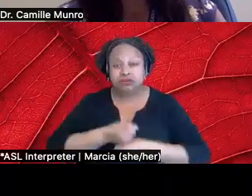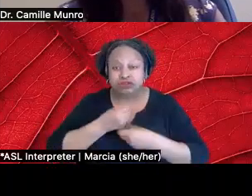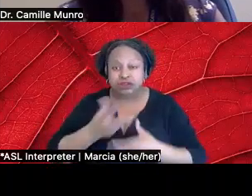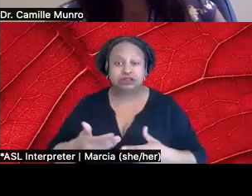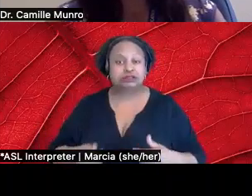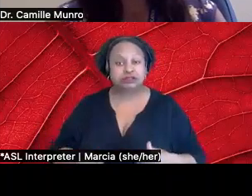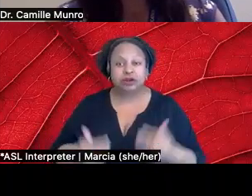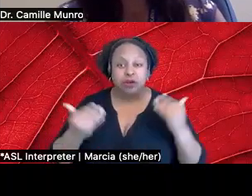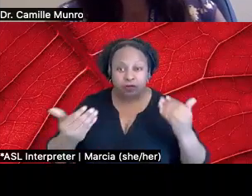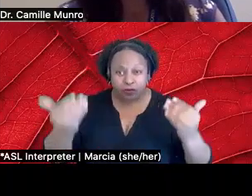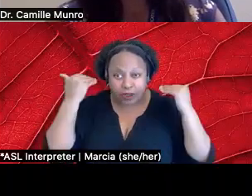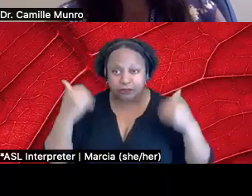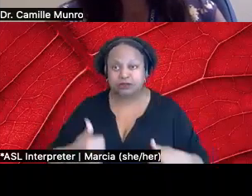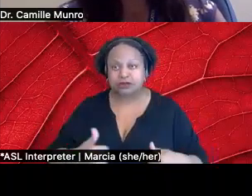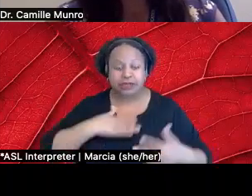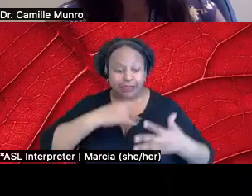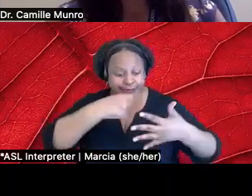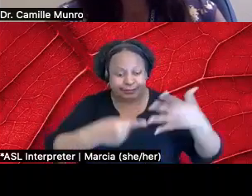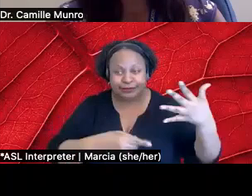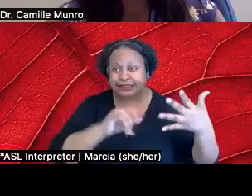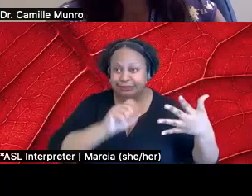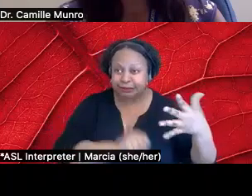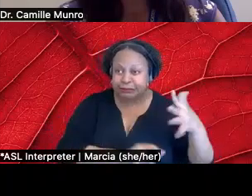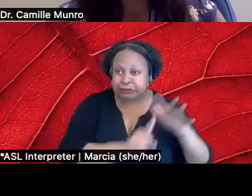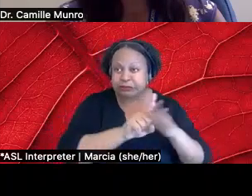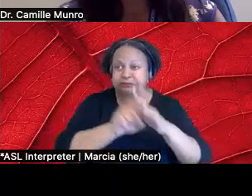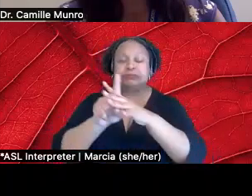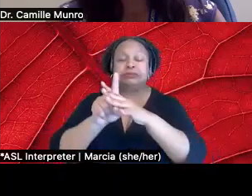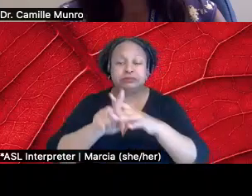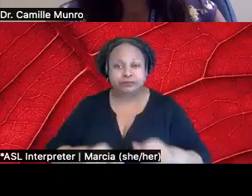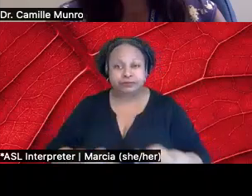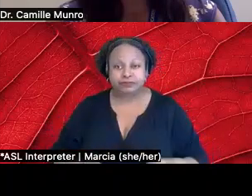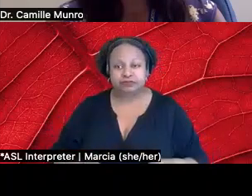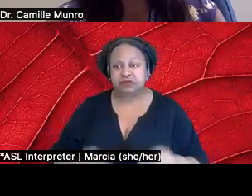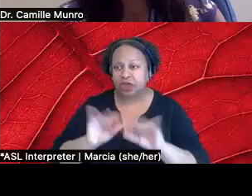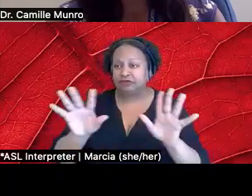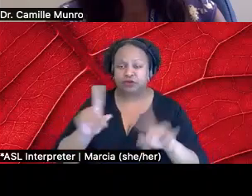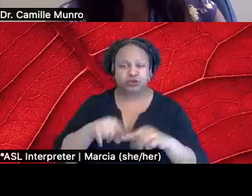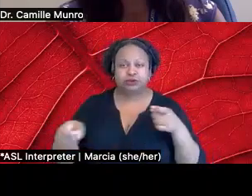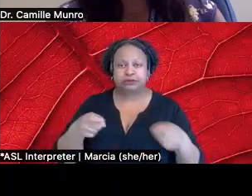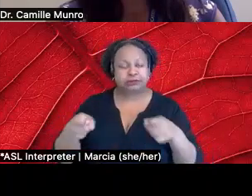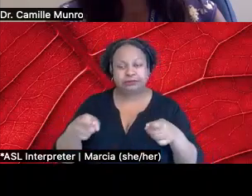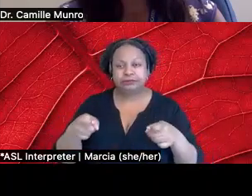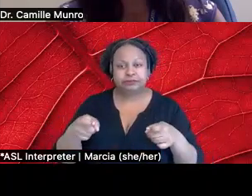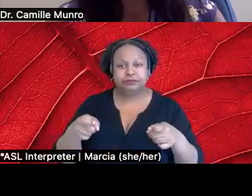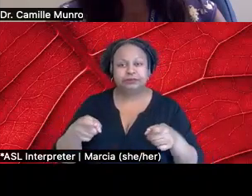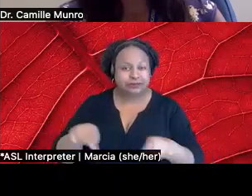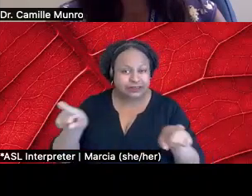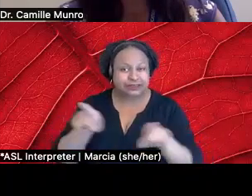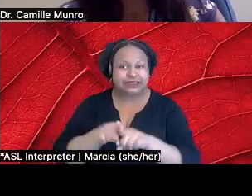And it was quite obvious I couldn't do that, that type of work right away.